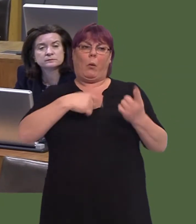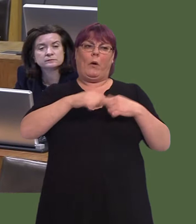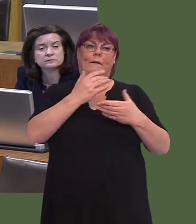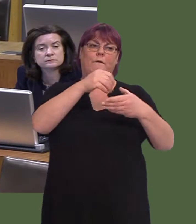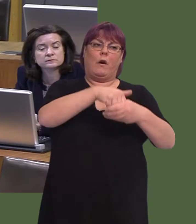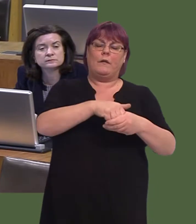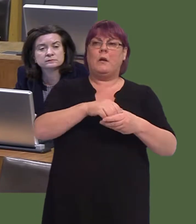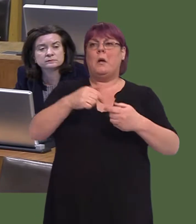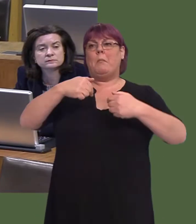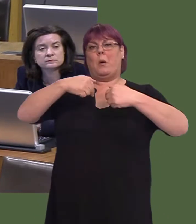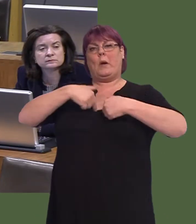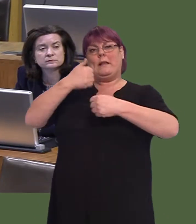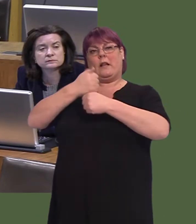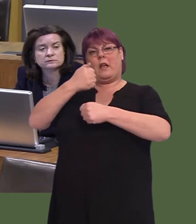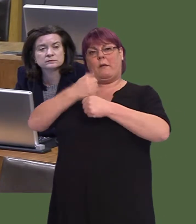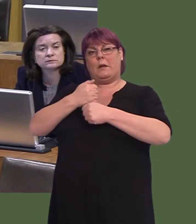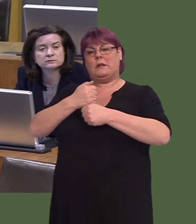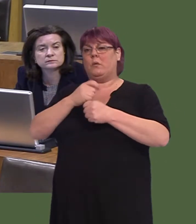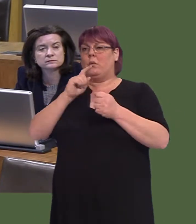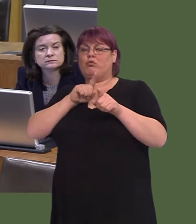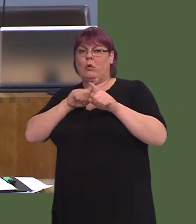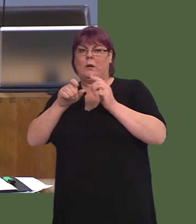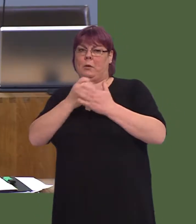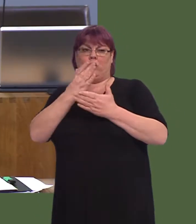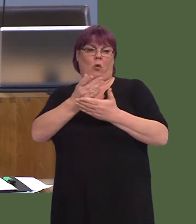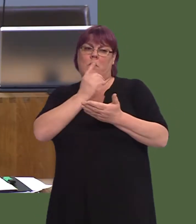responsibilities, to ensure that this situation does not happen again.